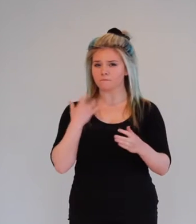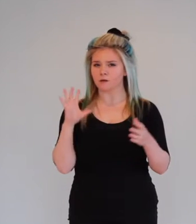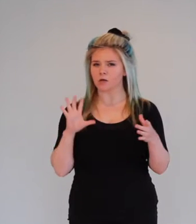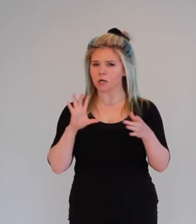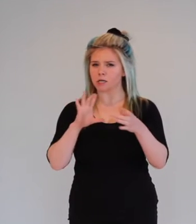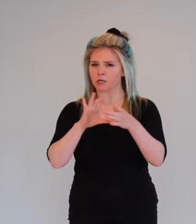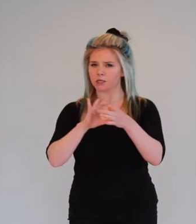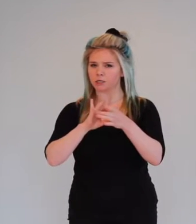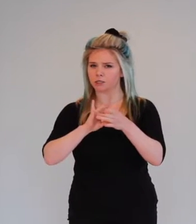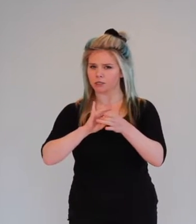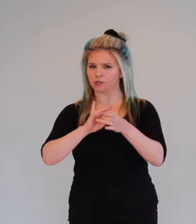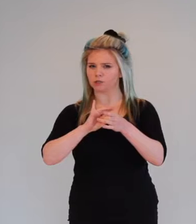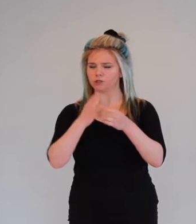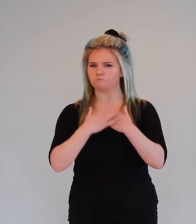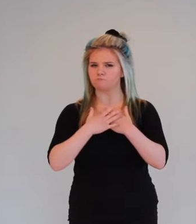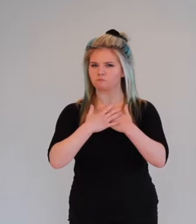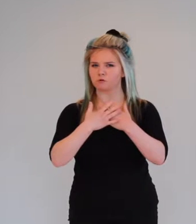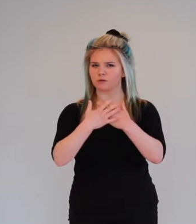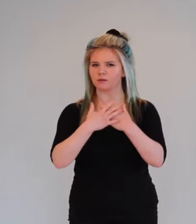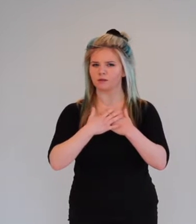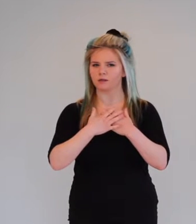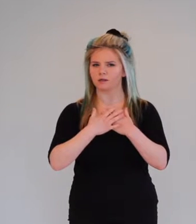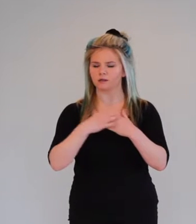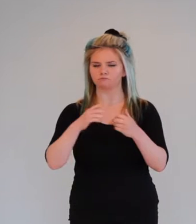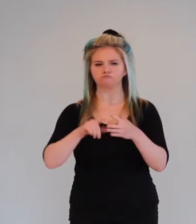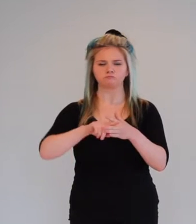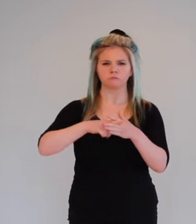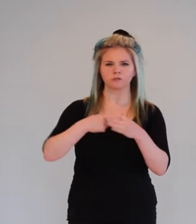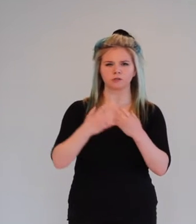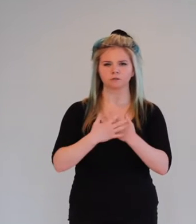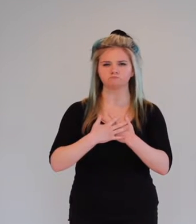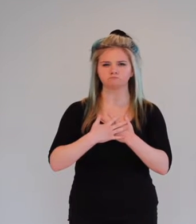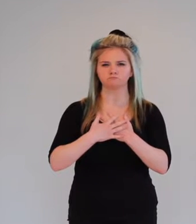extend your inhale a little bit and pause at the top of that breath